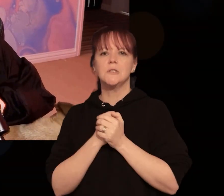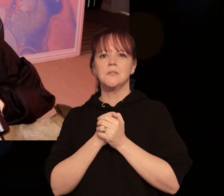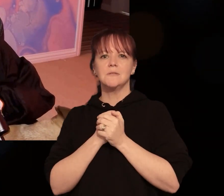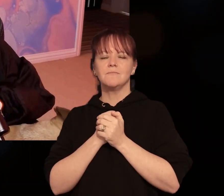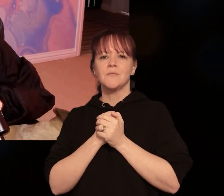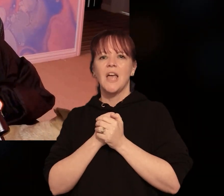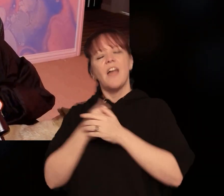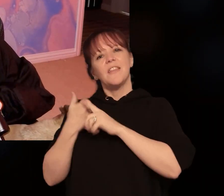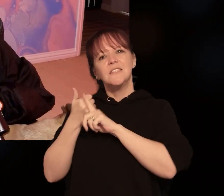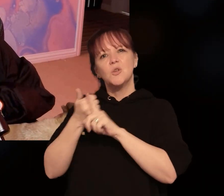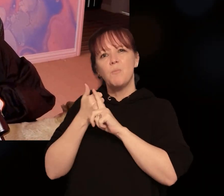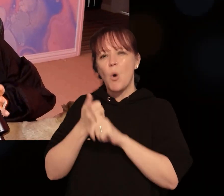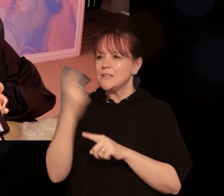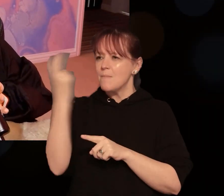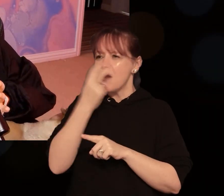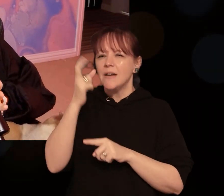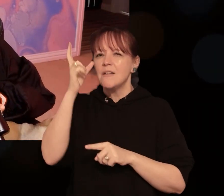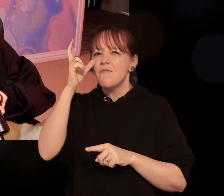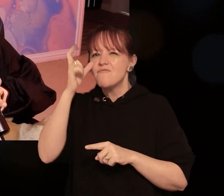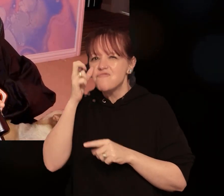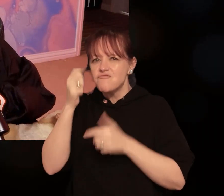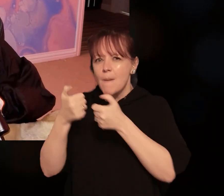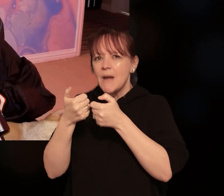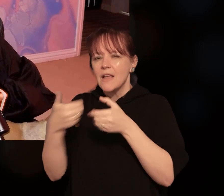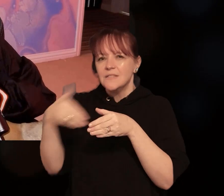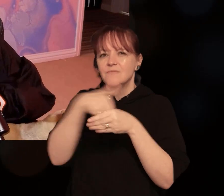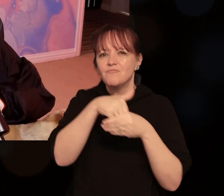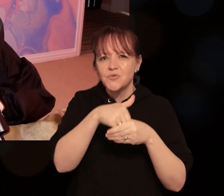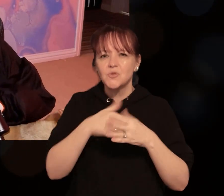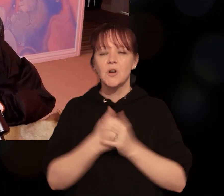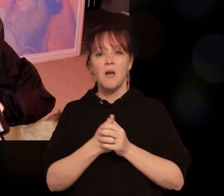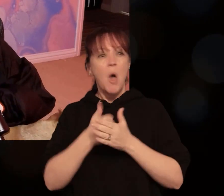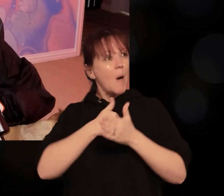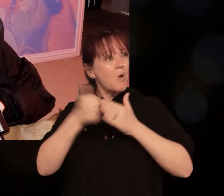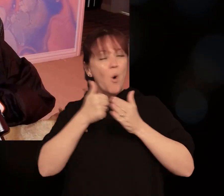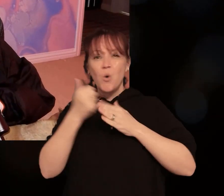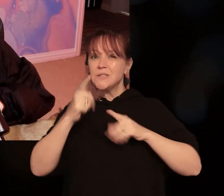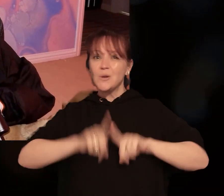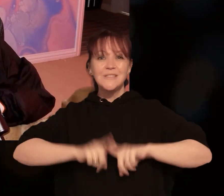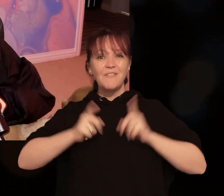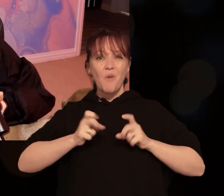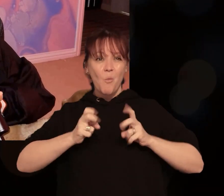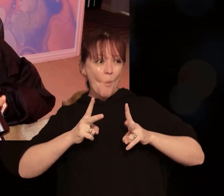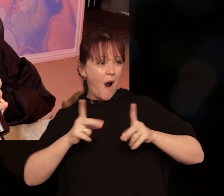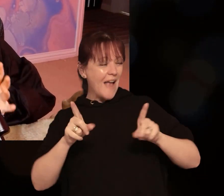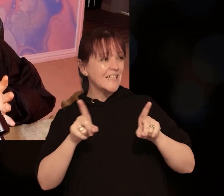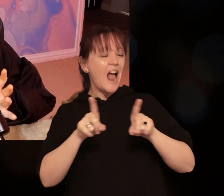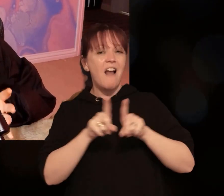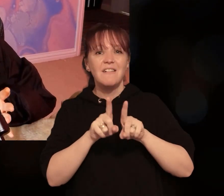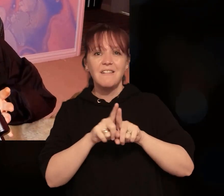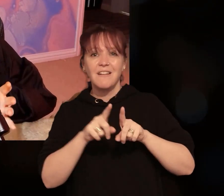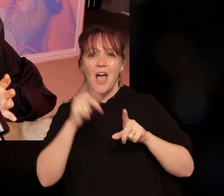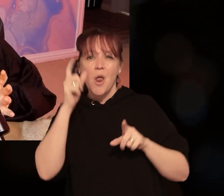But there have also been a whole bunch more, including hybrid targeting, character highlights for improved cognitive and low vision accessibility,